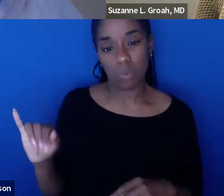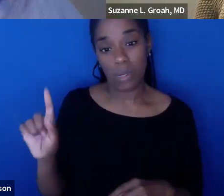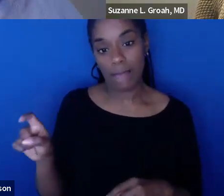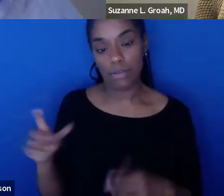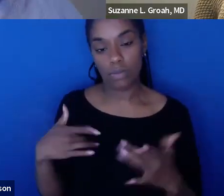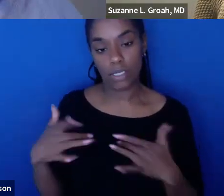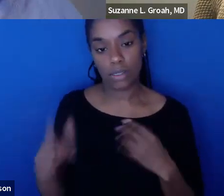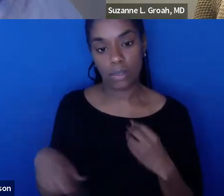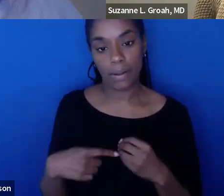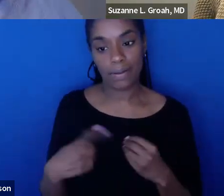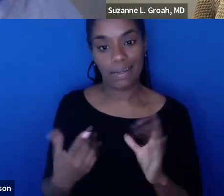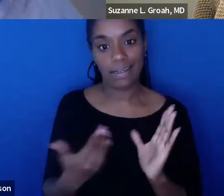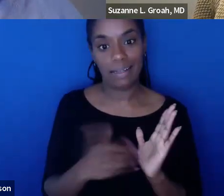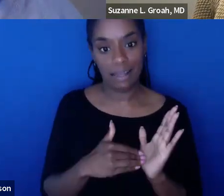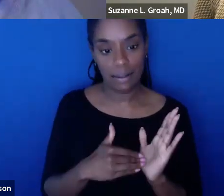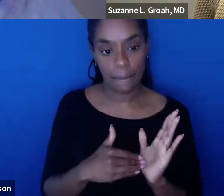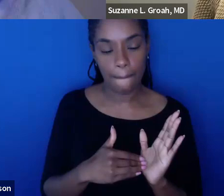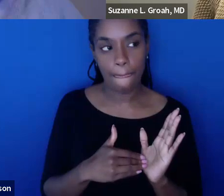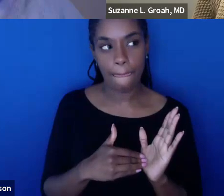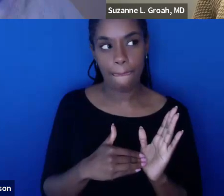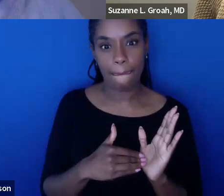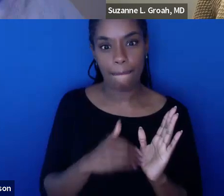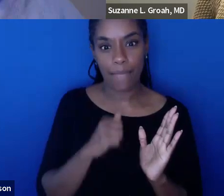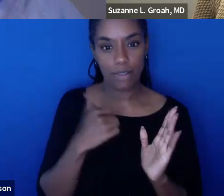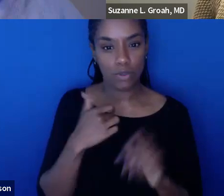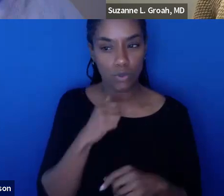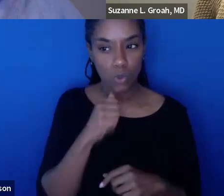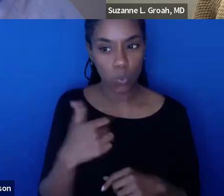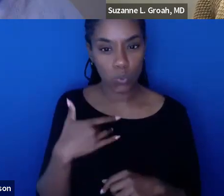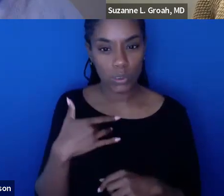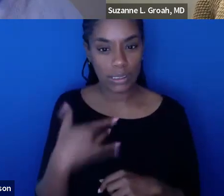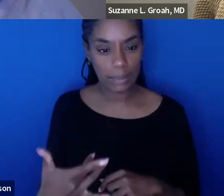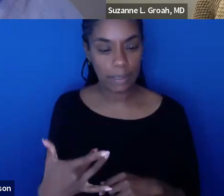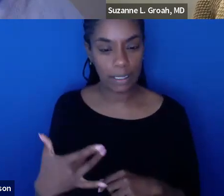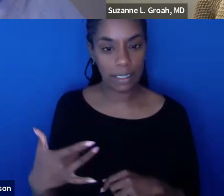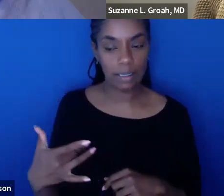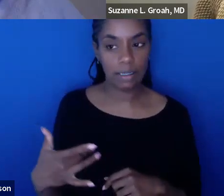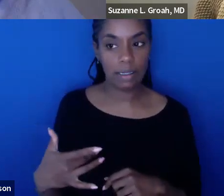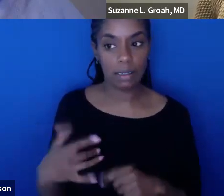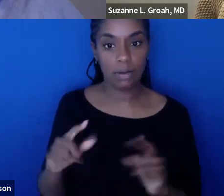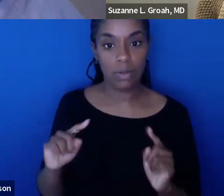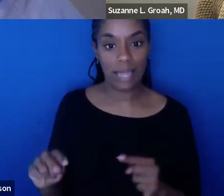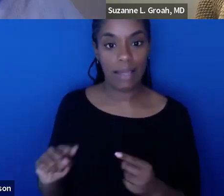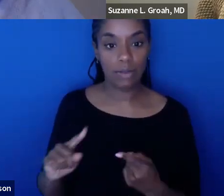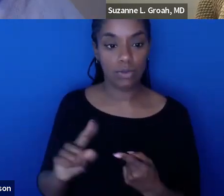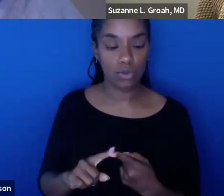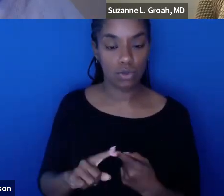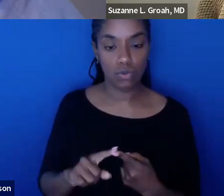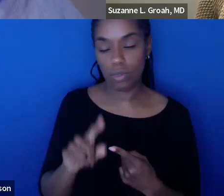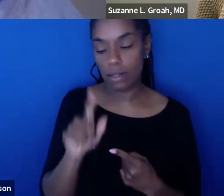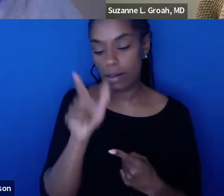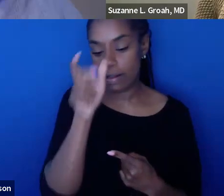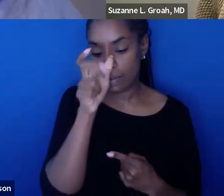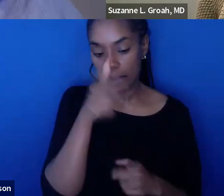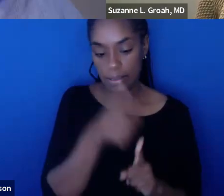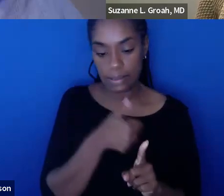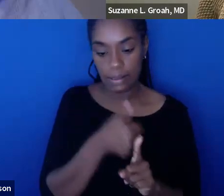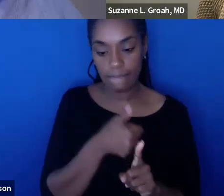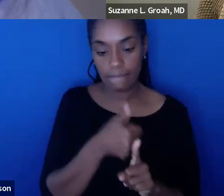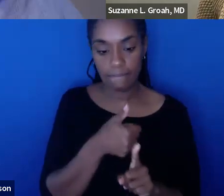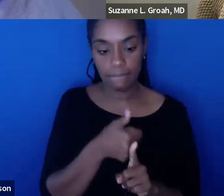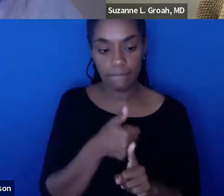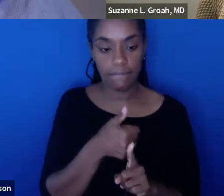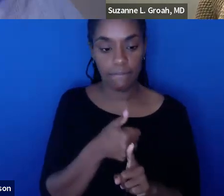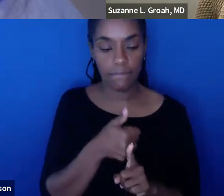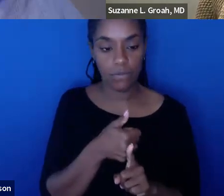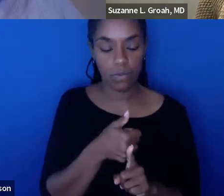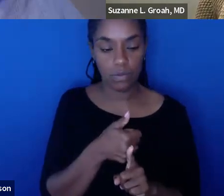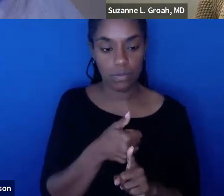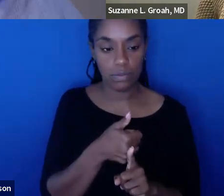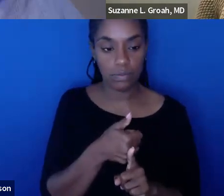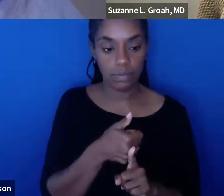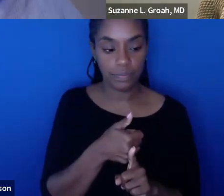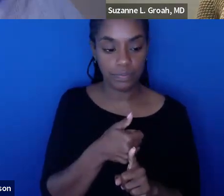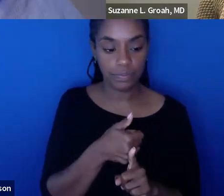Again, I don't typically react to the bug itself in the absence of symptoms